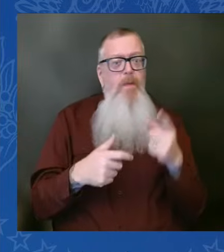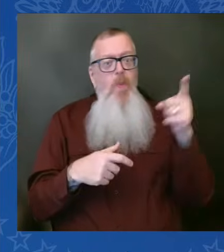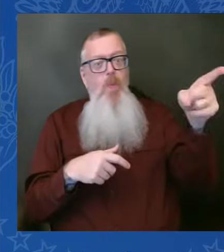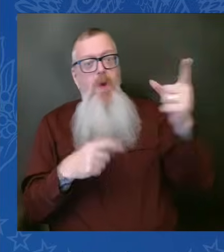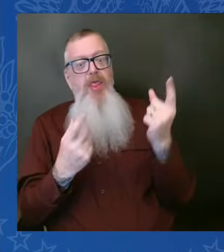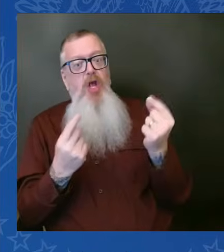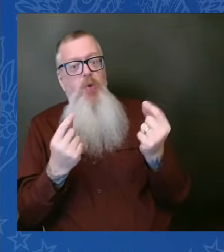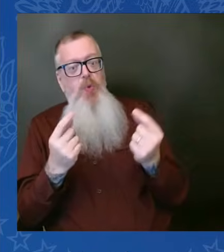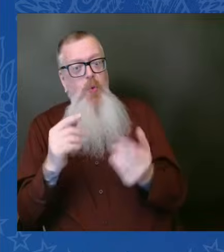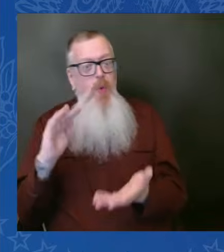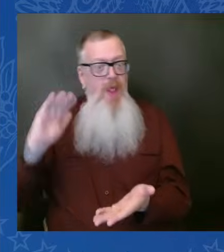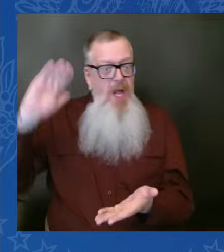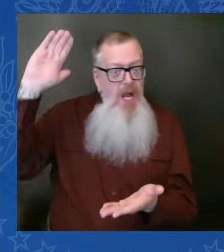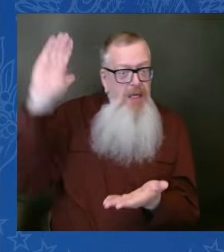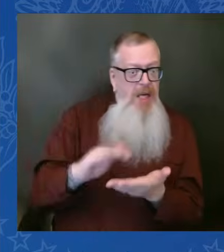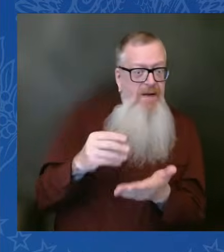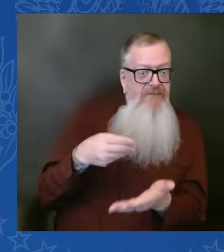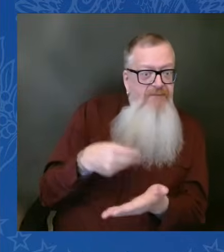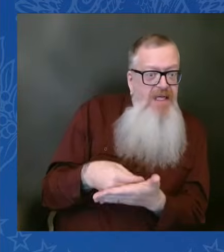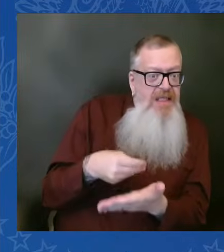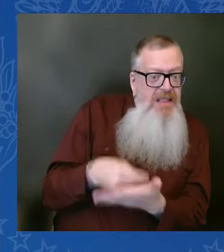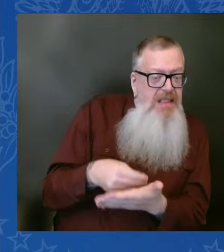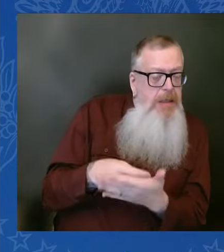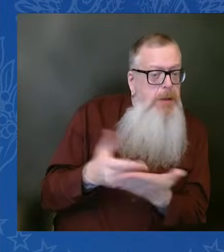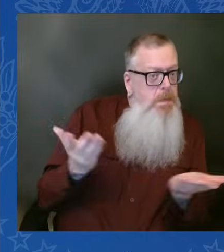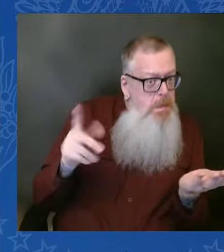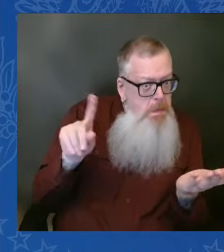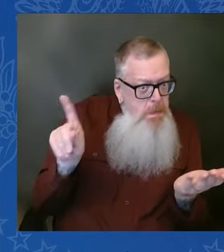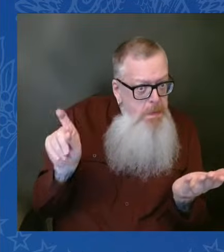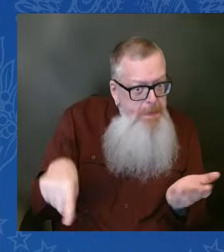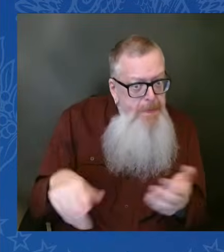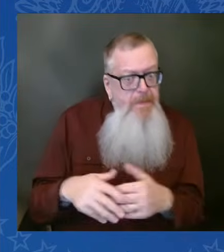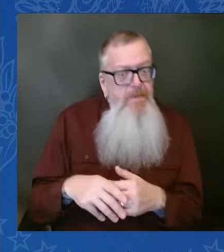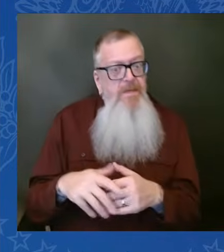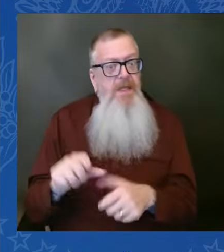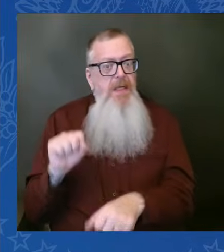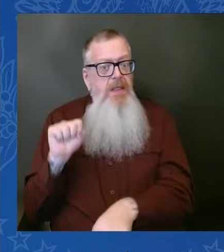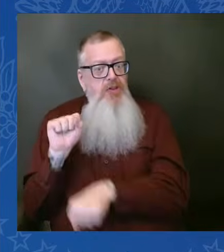Offshored jobs and factories -- I took off- for cheaper labor overseas.